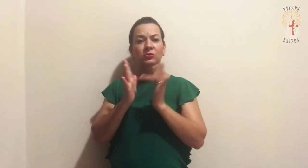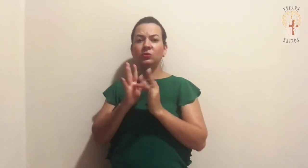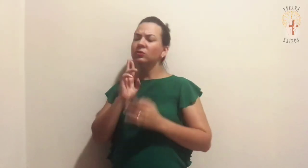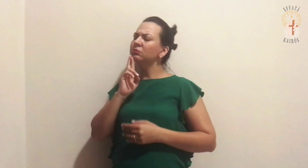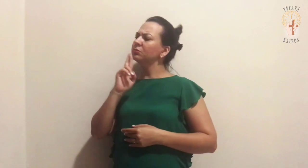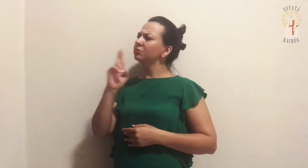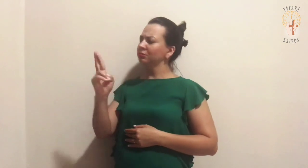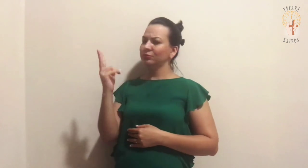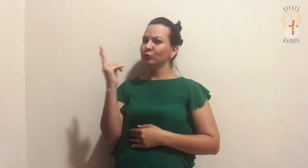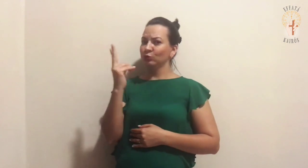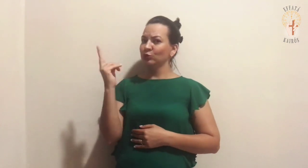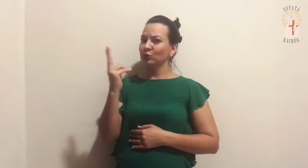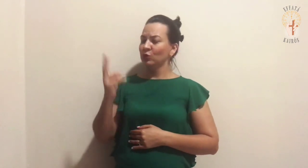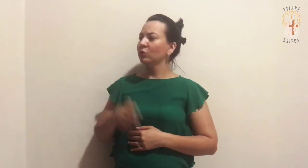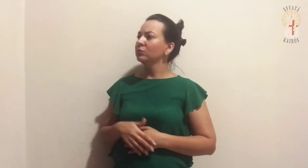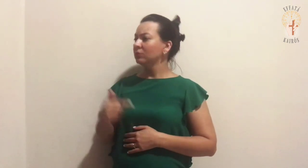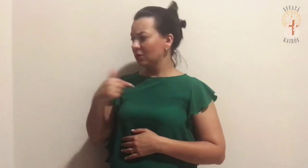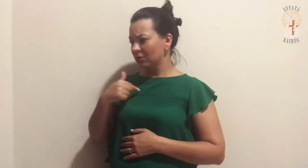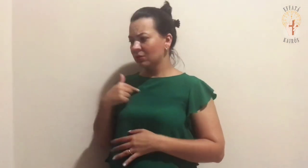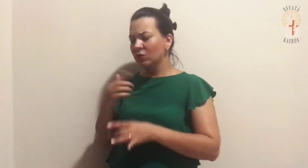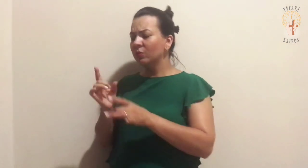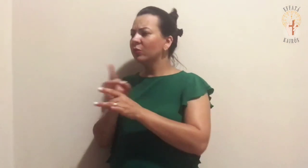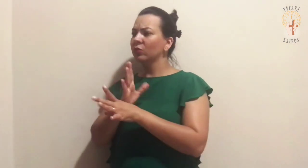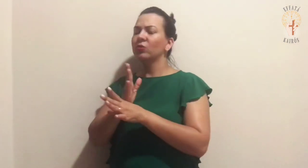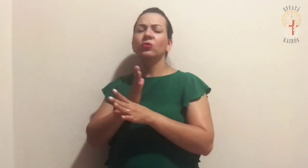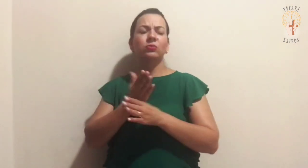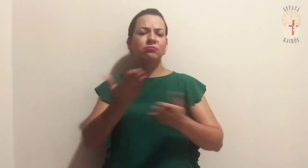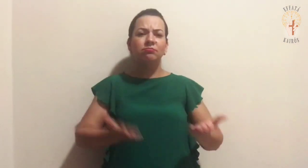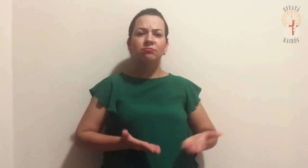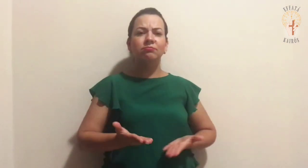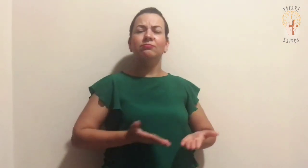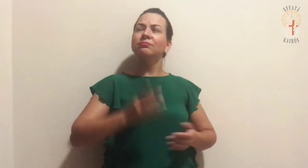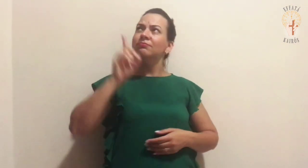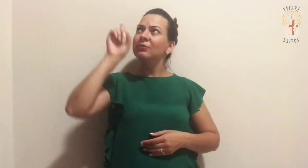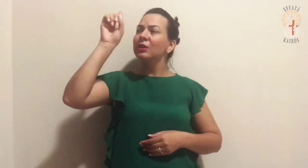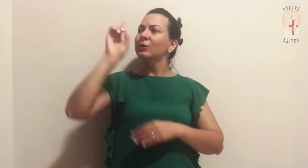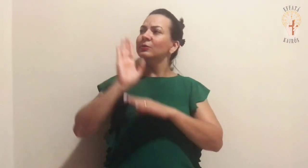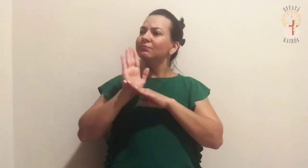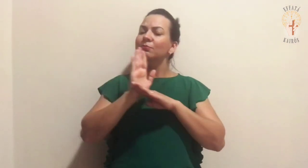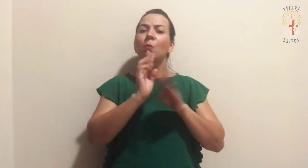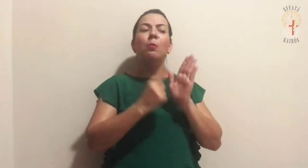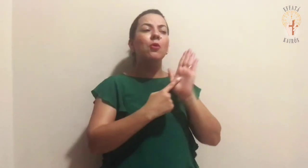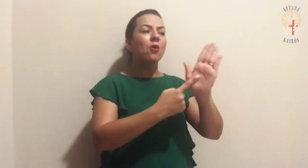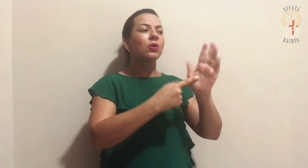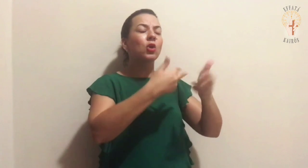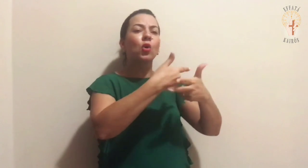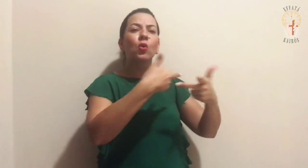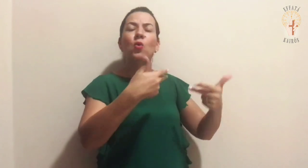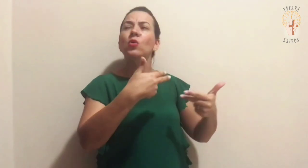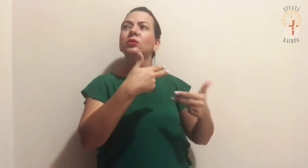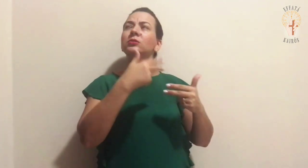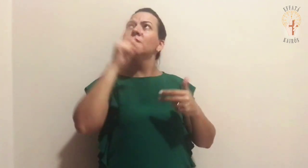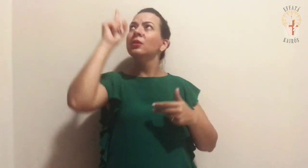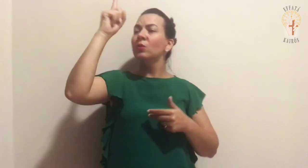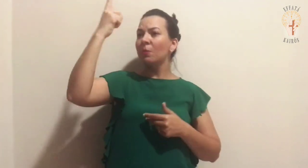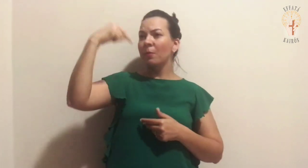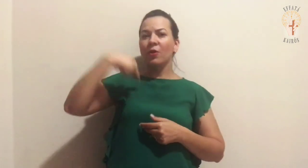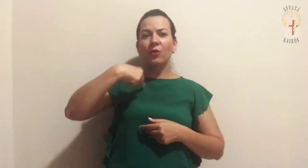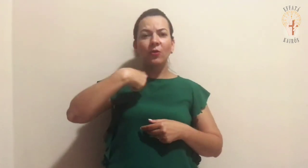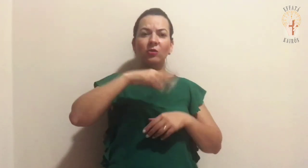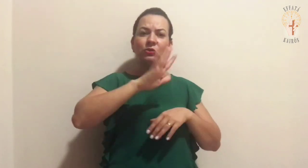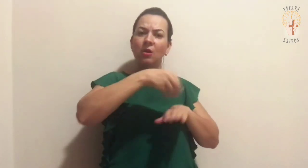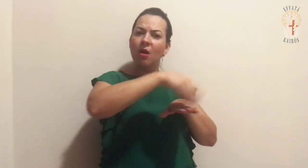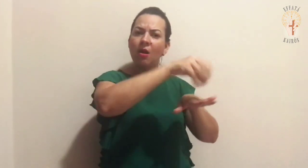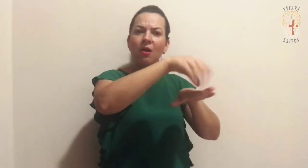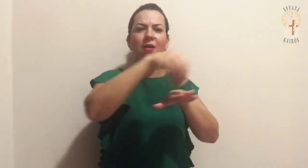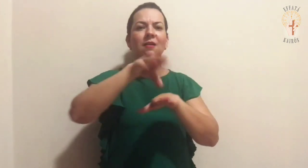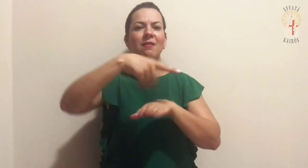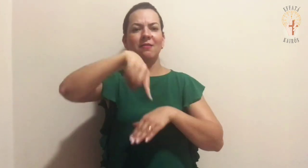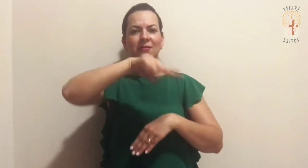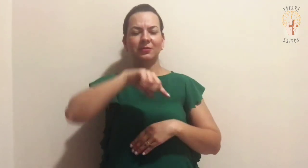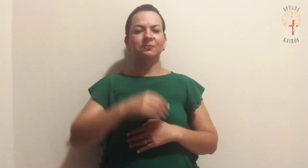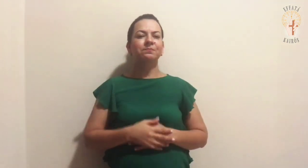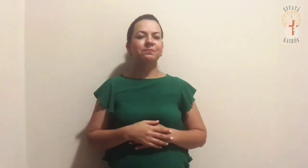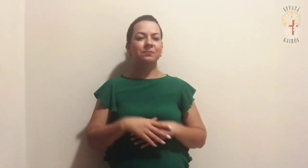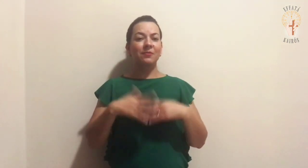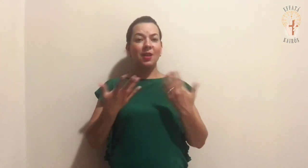Jesus states that "He had to take care of his Father's things".